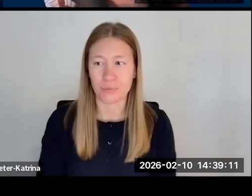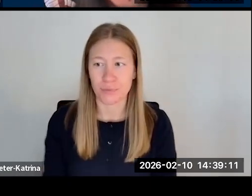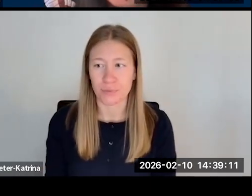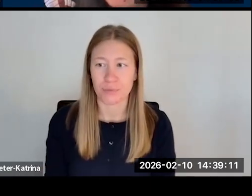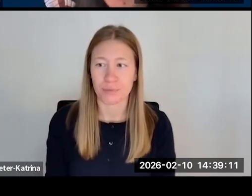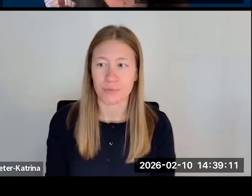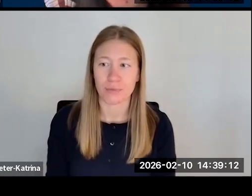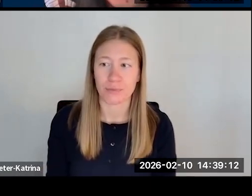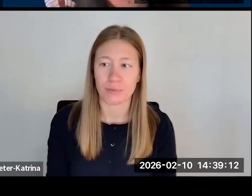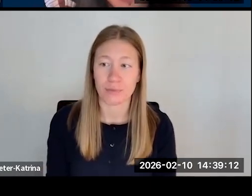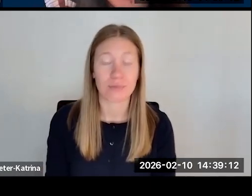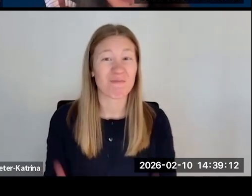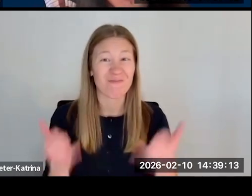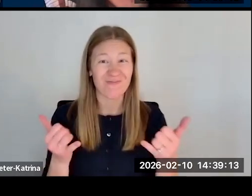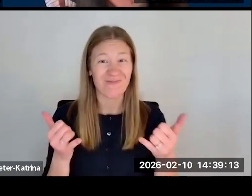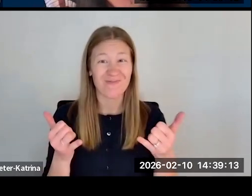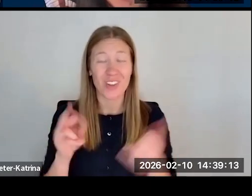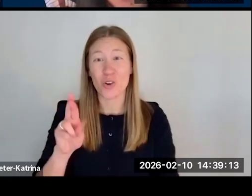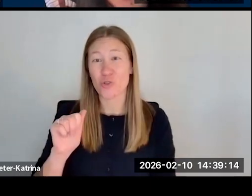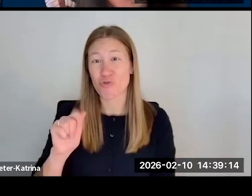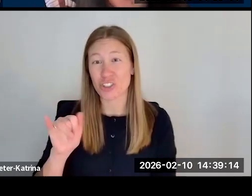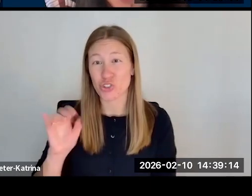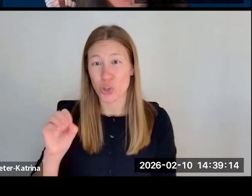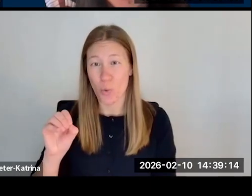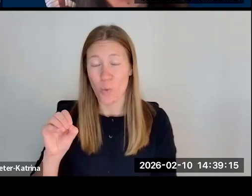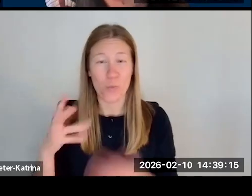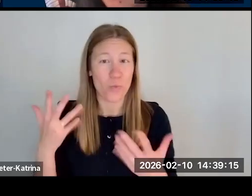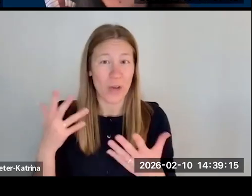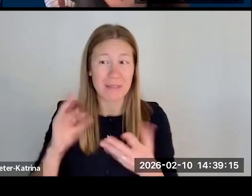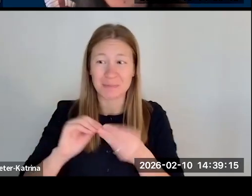And we can see that the color contrast is way too low.